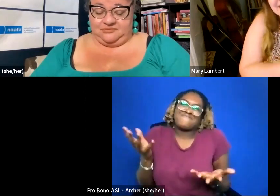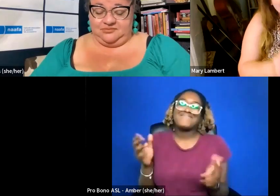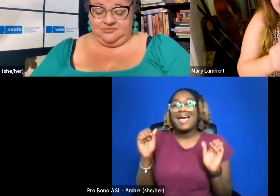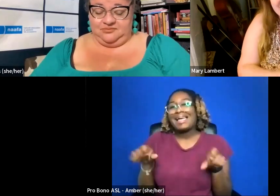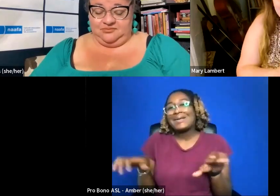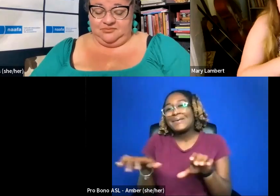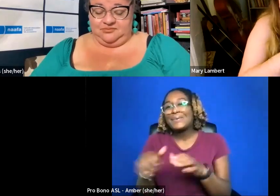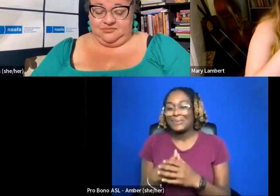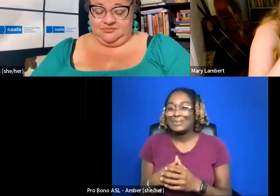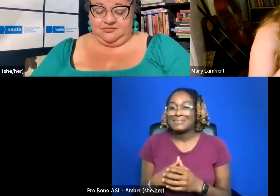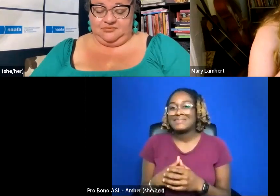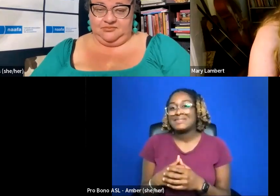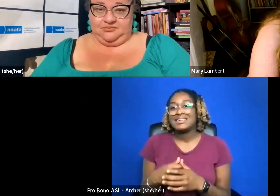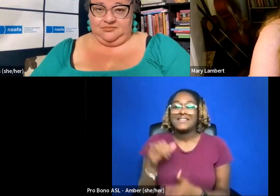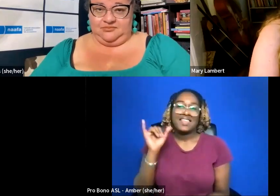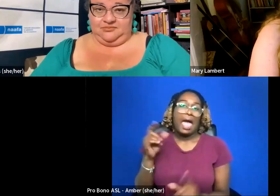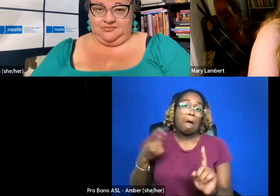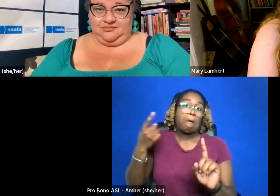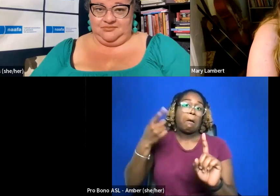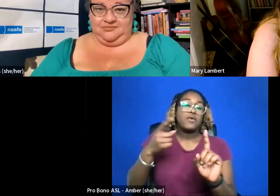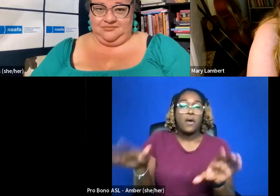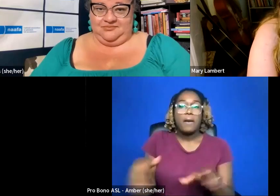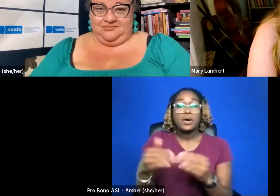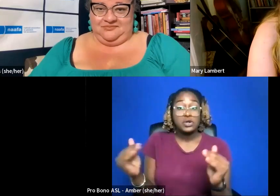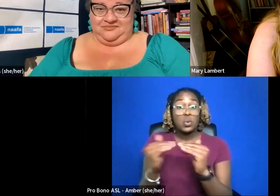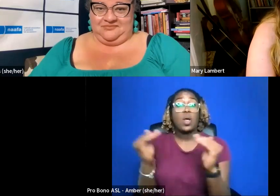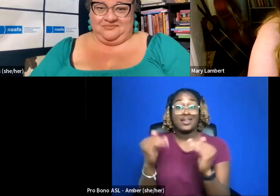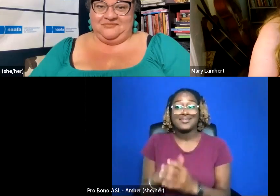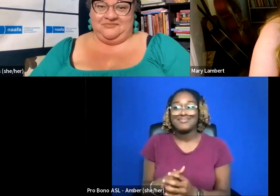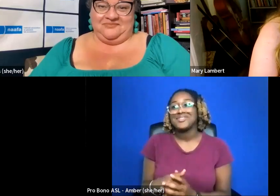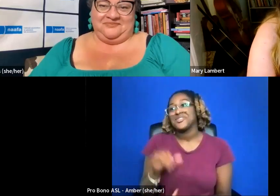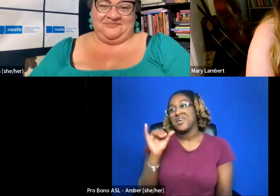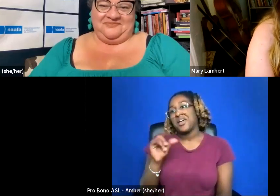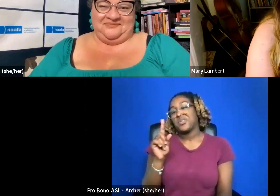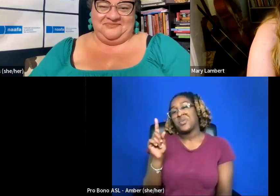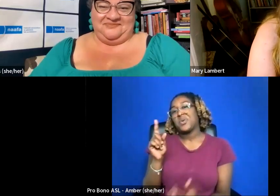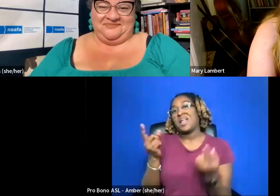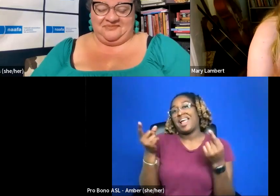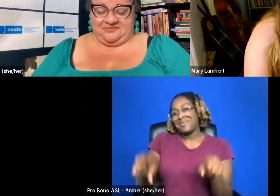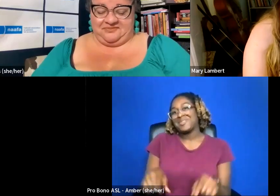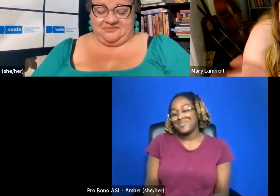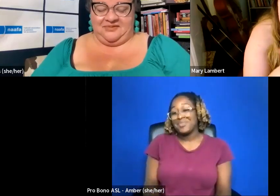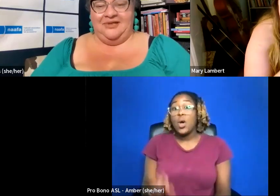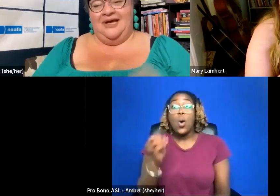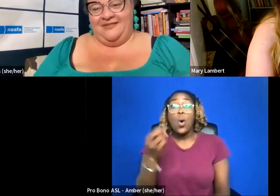in this in this pursuit of marriage equality. So yeah, that's where that kind of came from. Okay. And then the Madonnas.